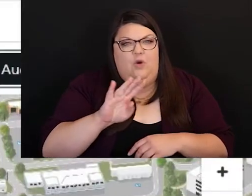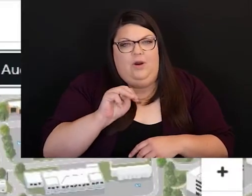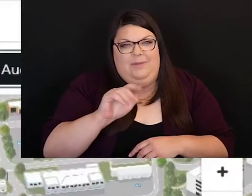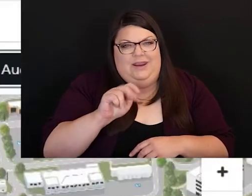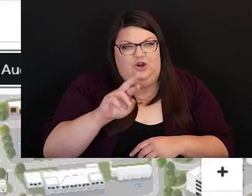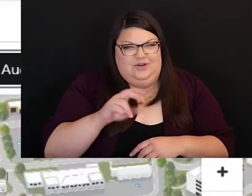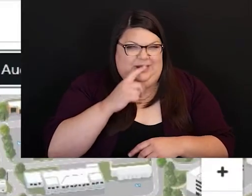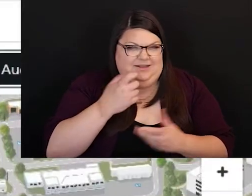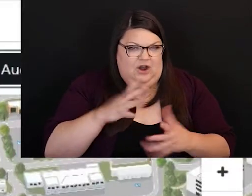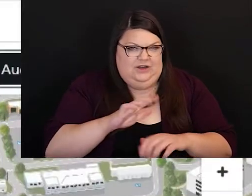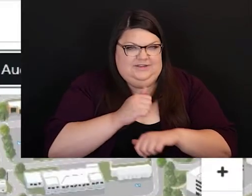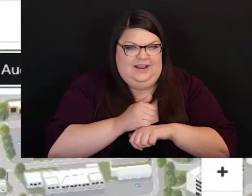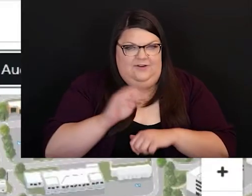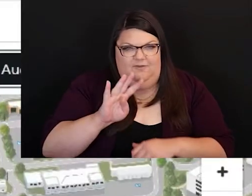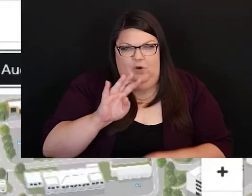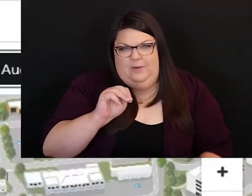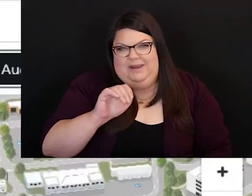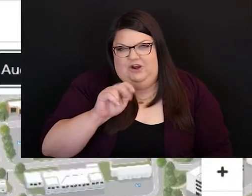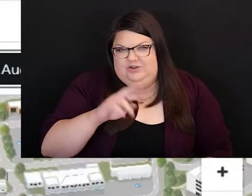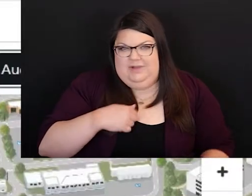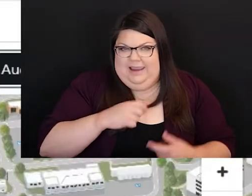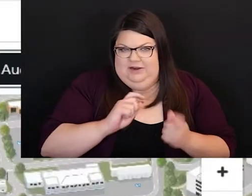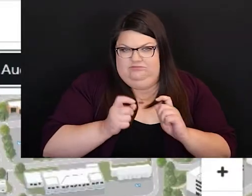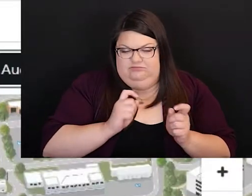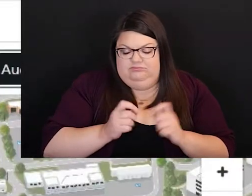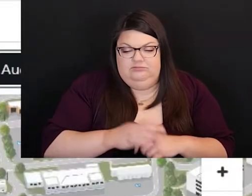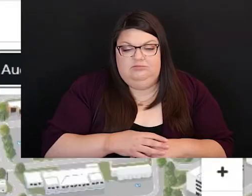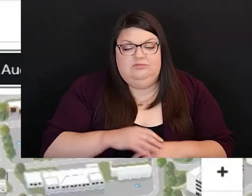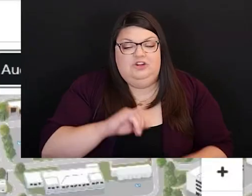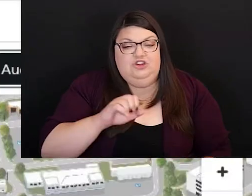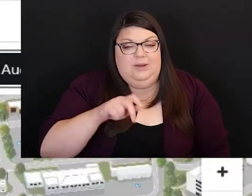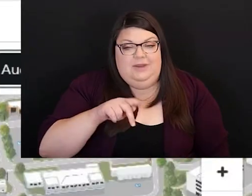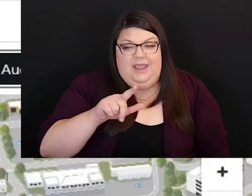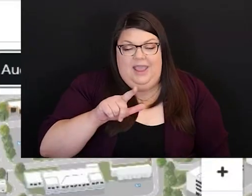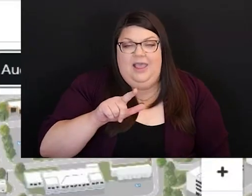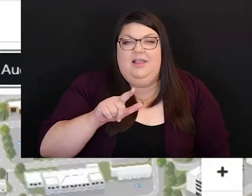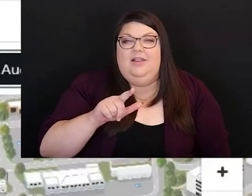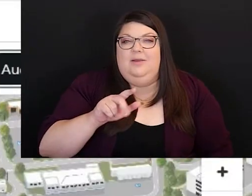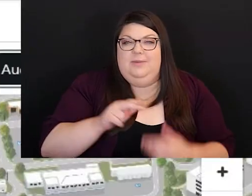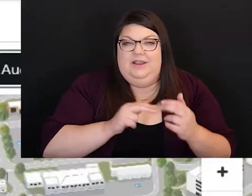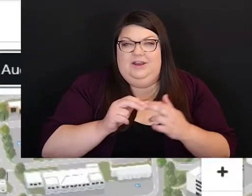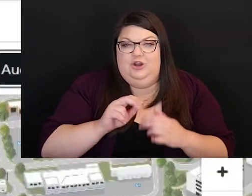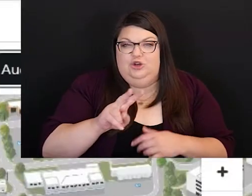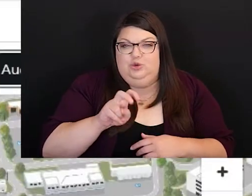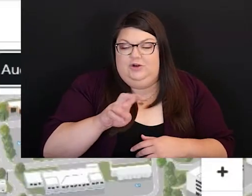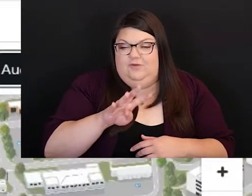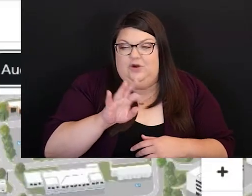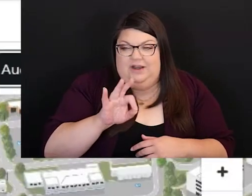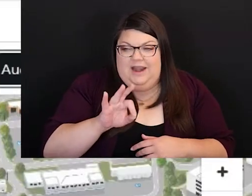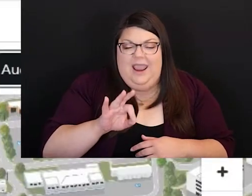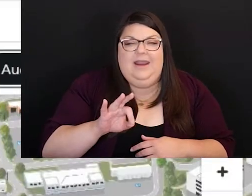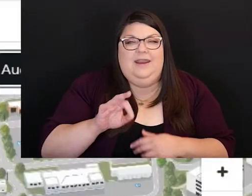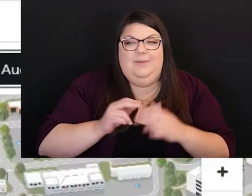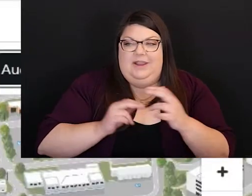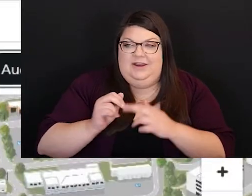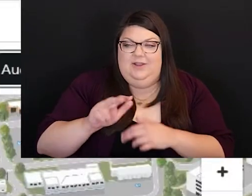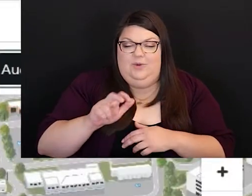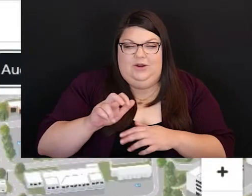I can have it set to whatever I want it to be. Right arrow. JPL Building 249. Visitor's Center. Building 301-